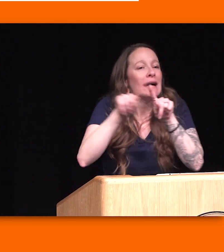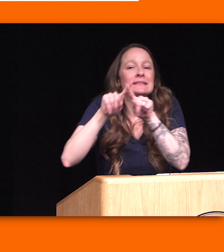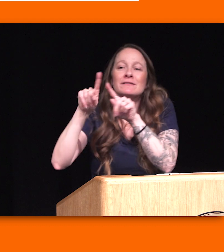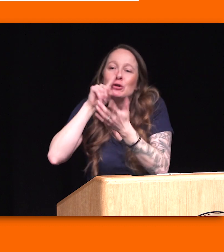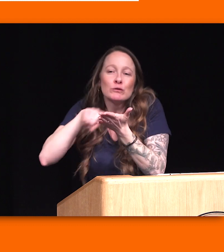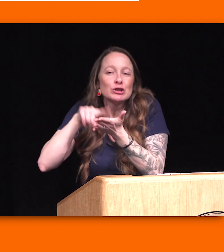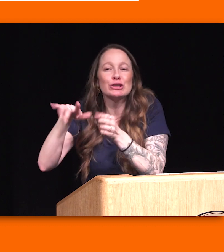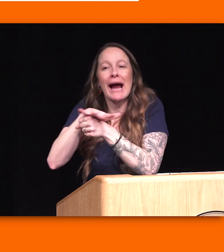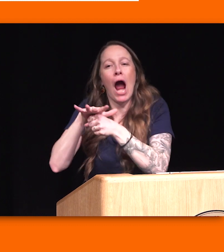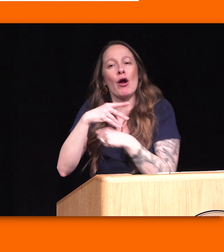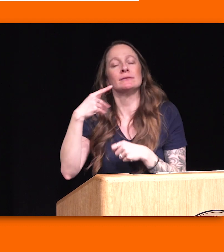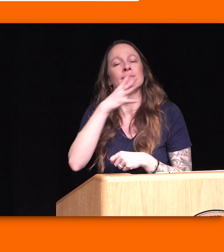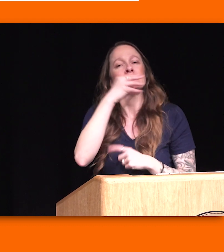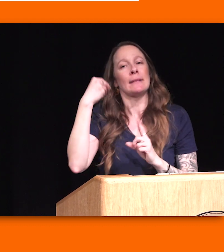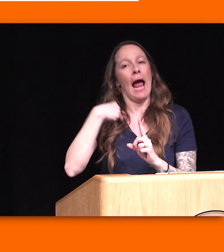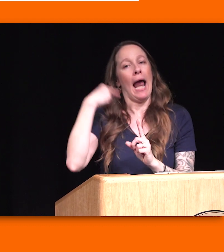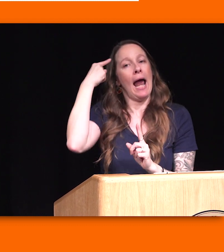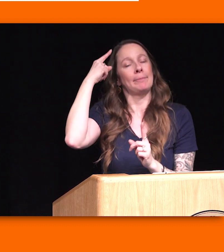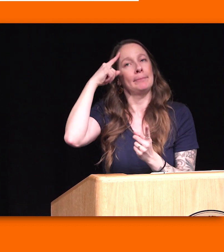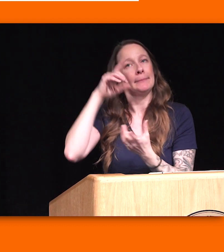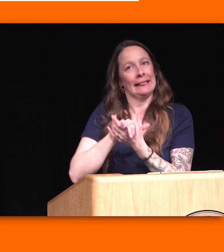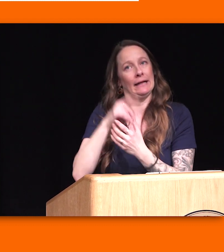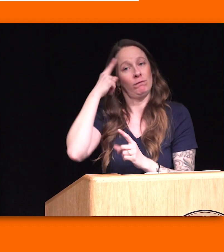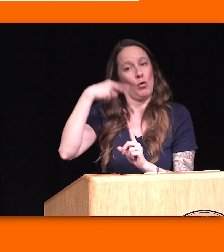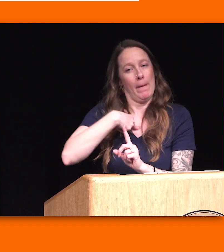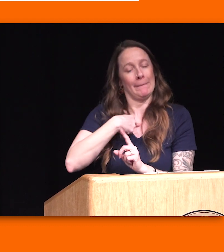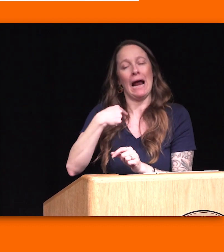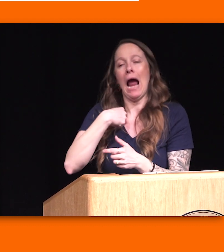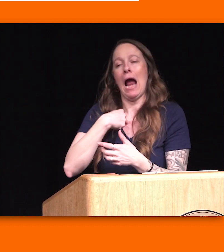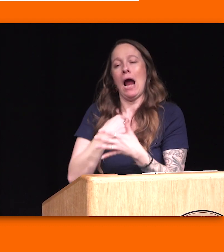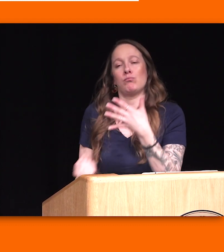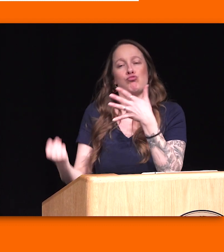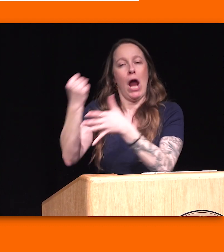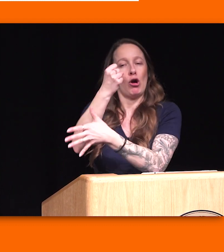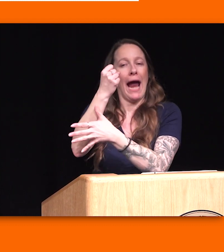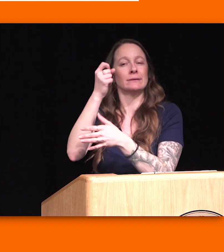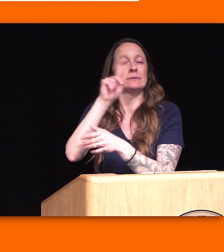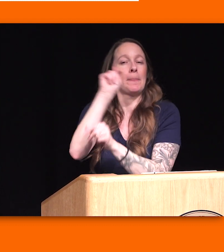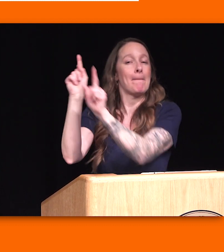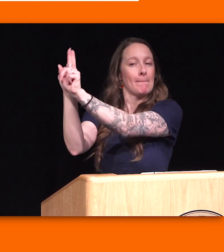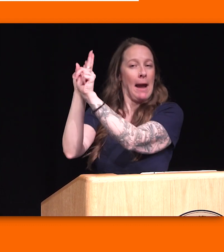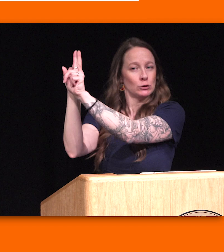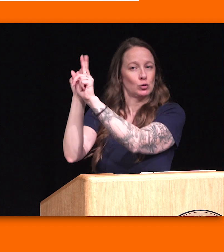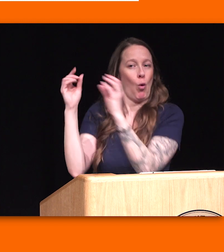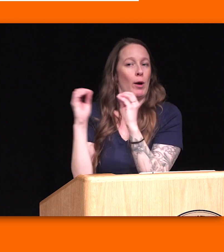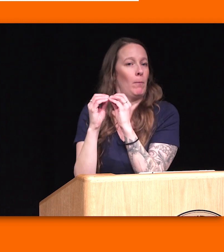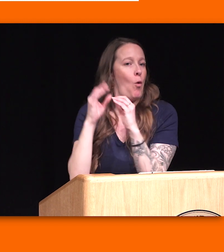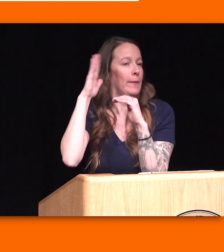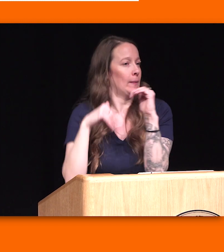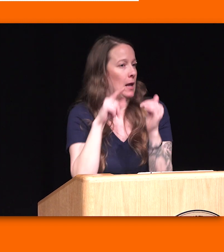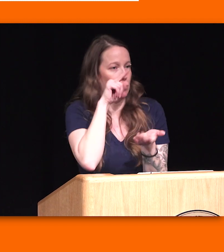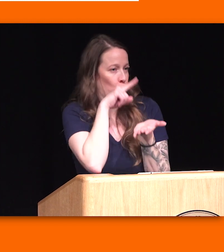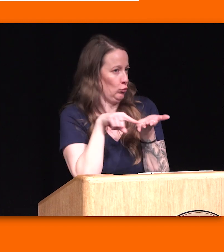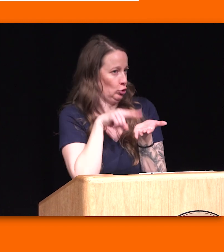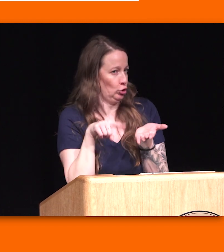I knew I wanted to think about different research areas, and I believe for me, my priority was the mentor,